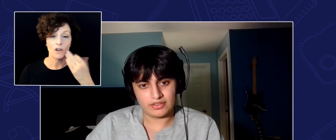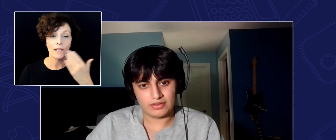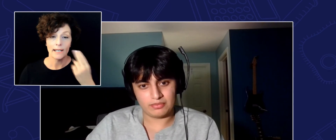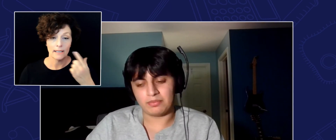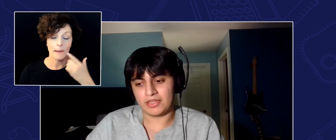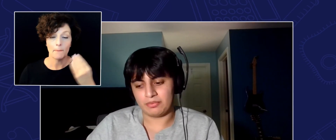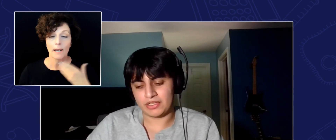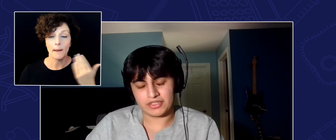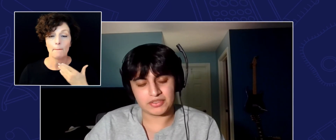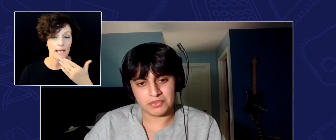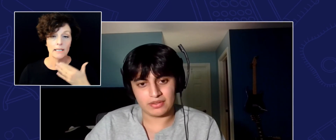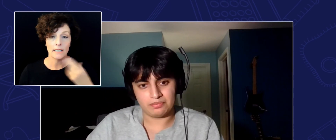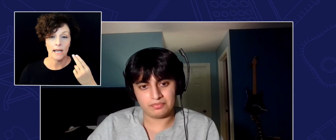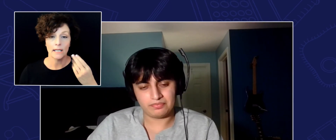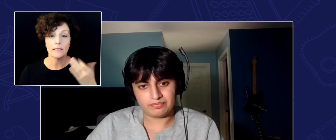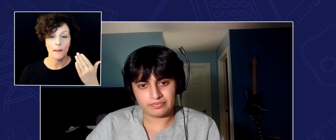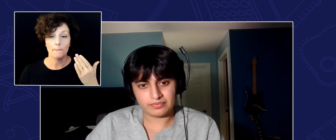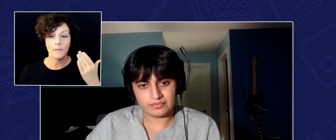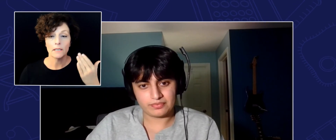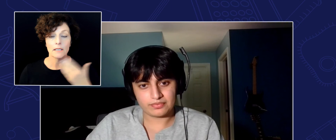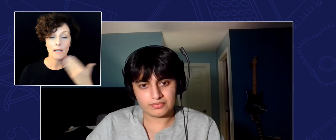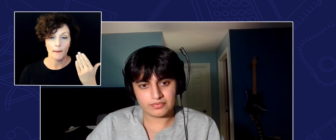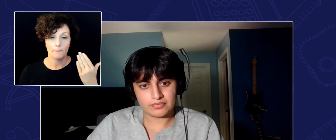But it might -- it might take some time.